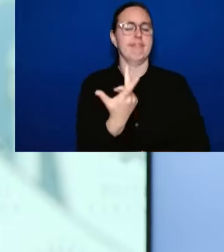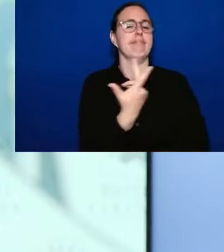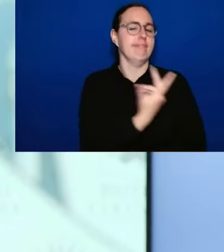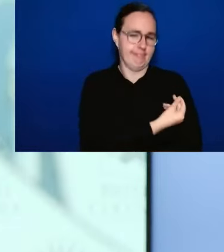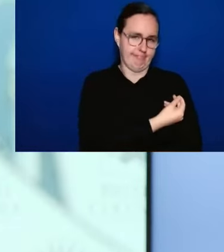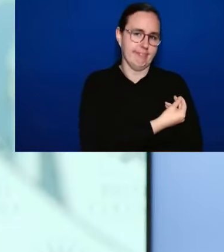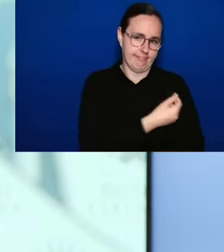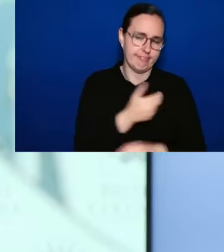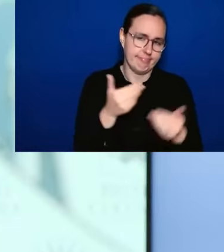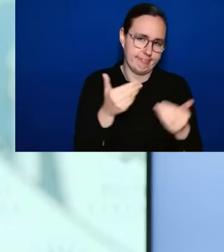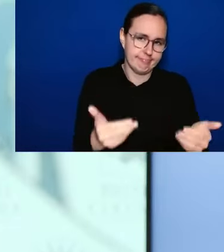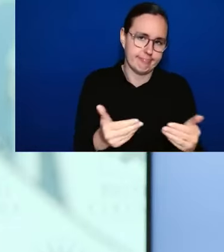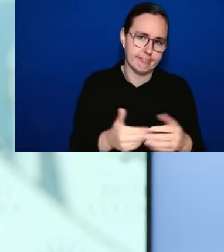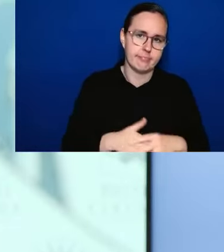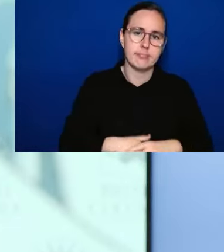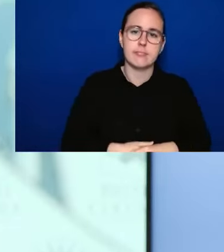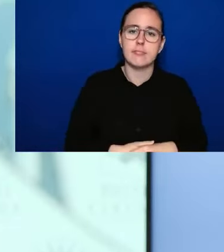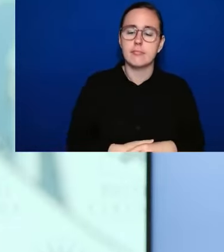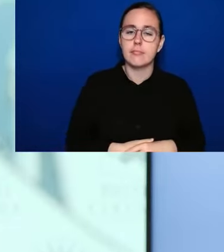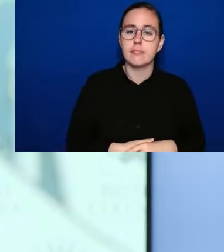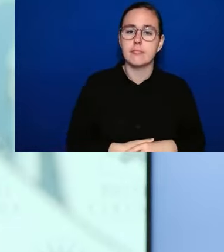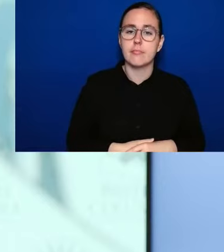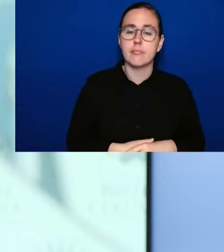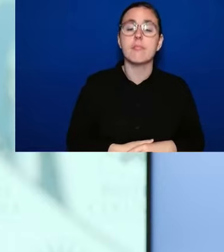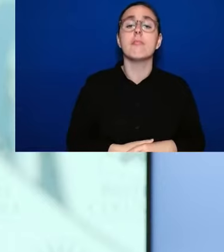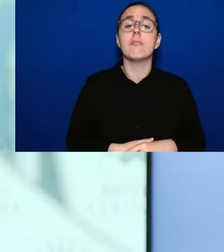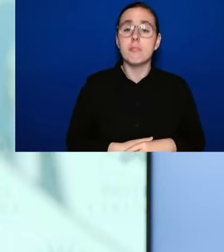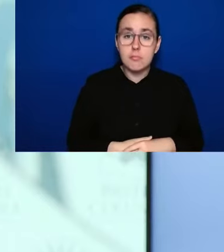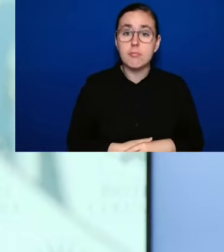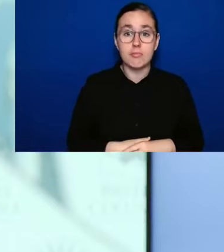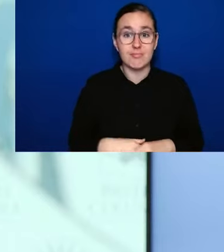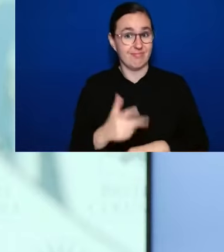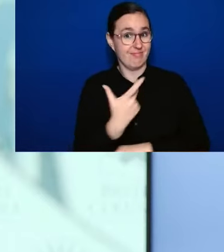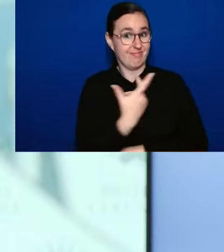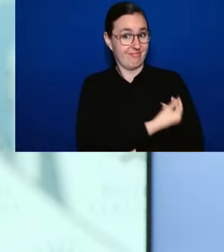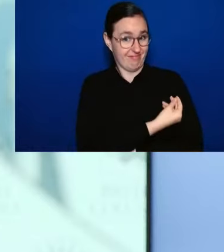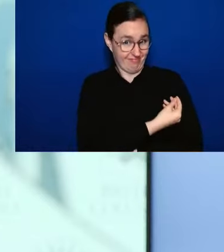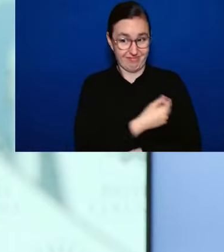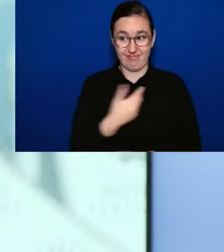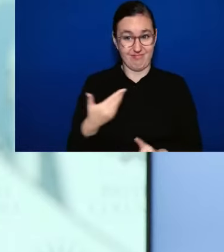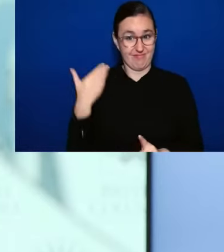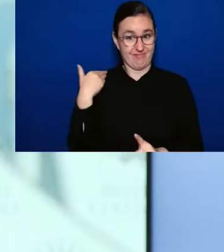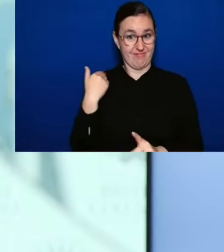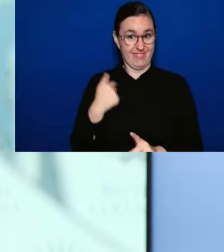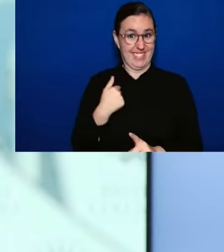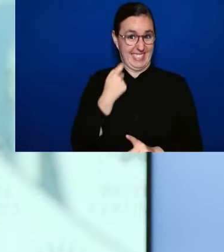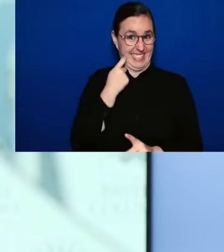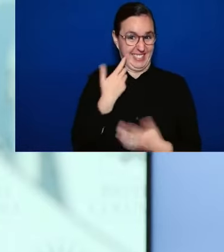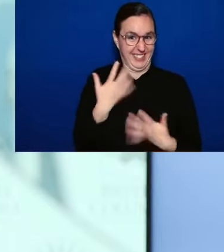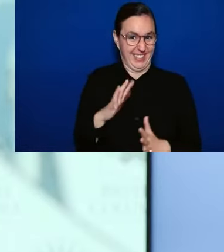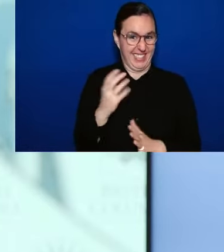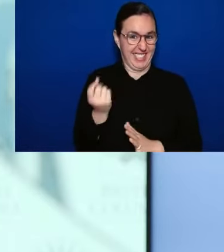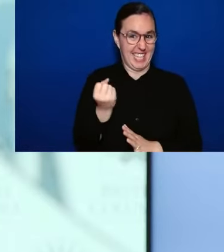the your available next season last Saturday- one with about three hundred people to Croatian